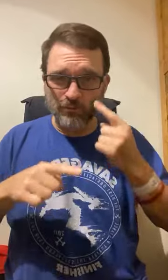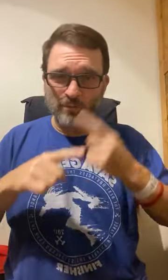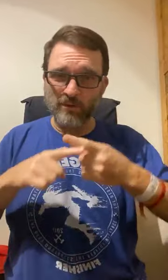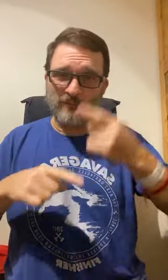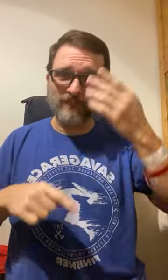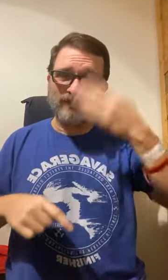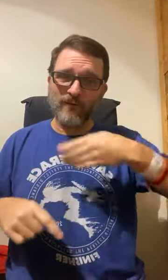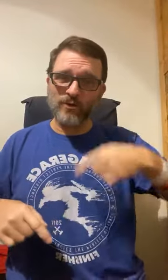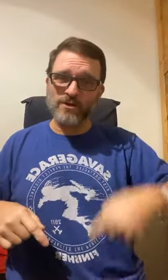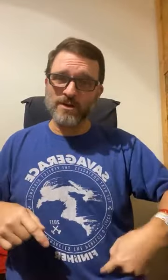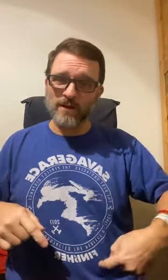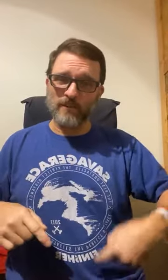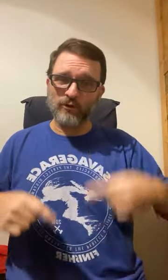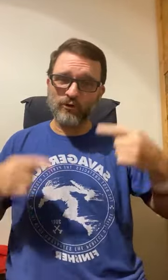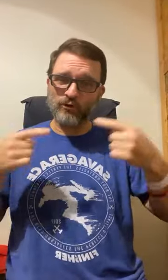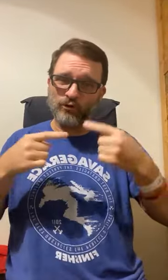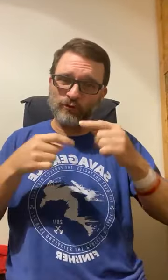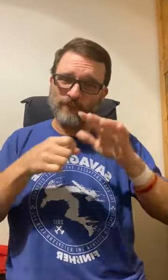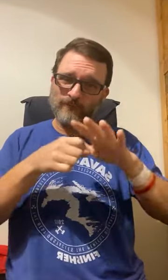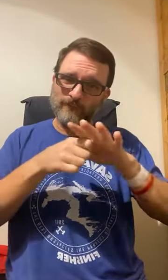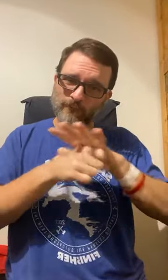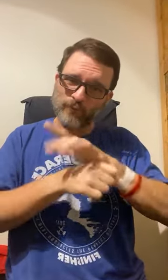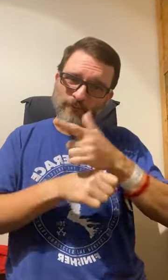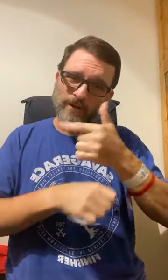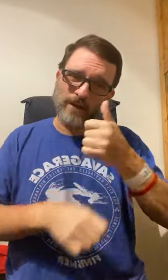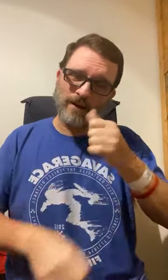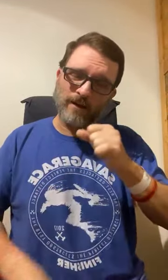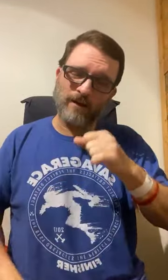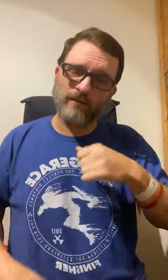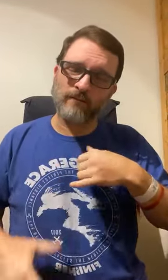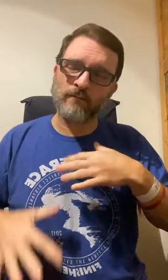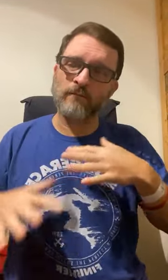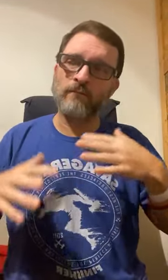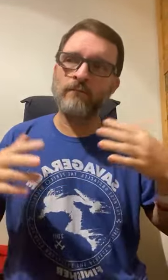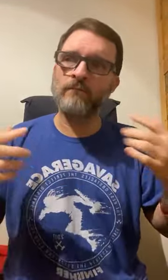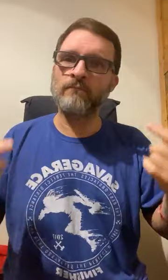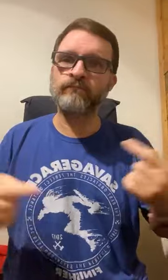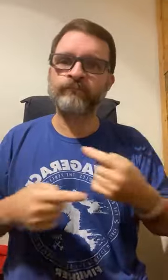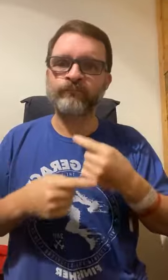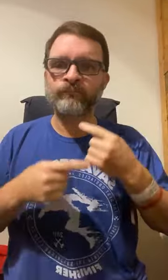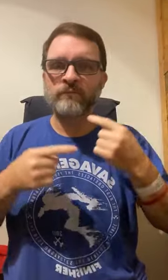Plus front of my stomach abdomen area was hurting and full of gas. I was in a lot of pain.